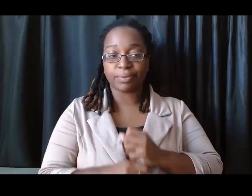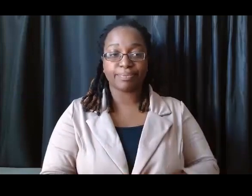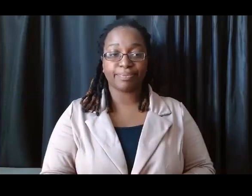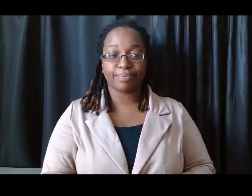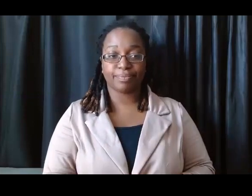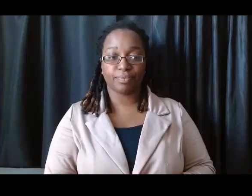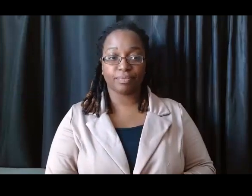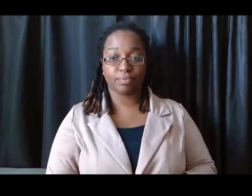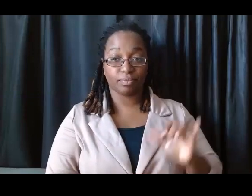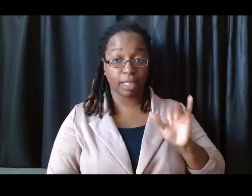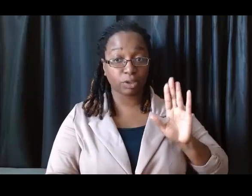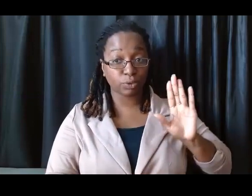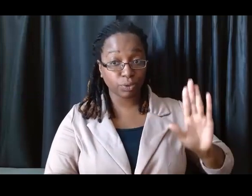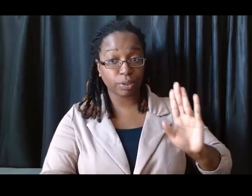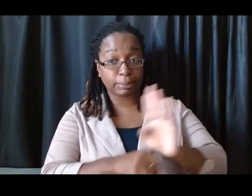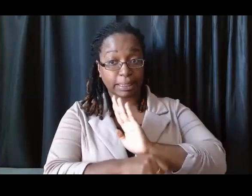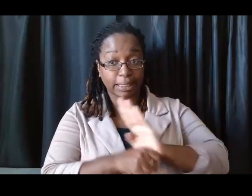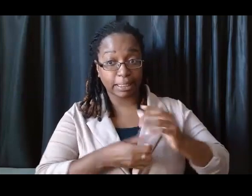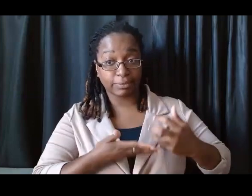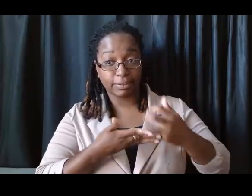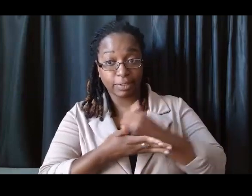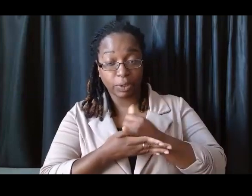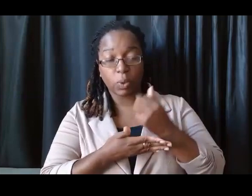That's her business revenue, her projected business revenue.